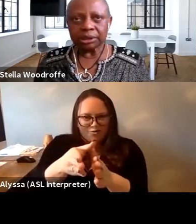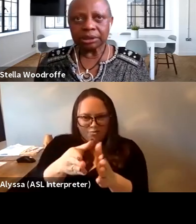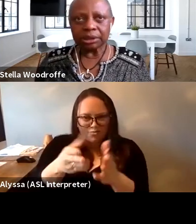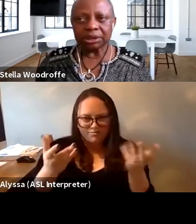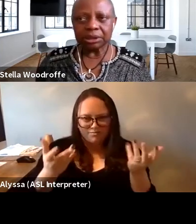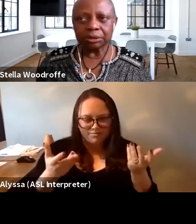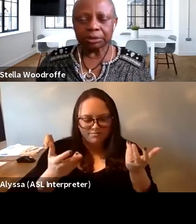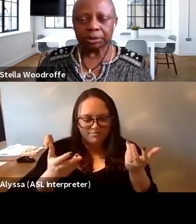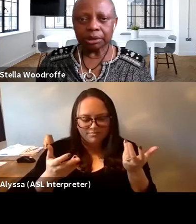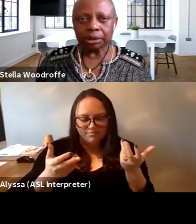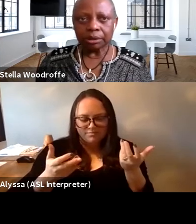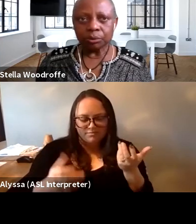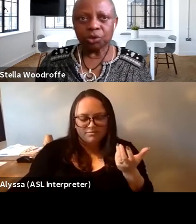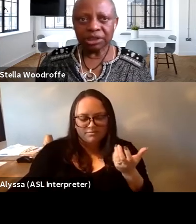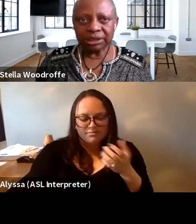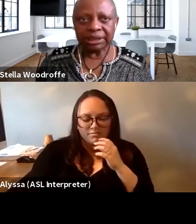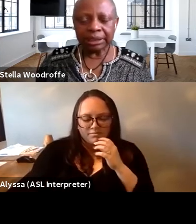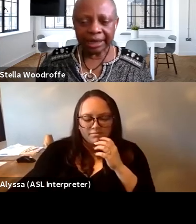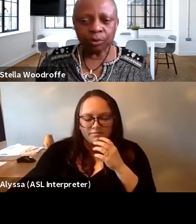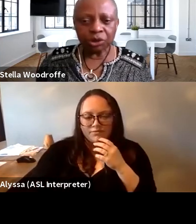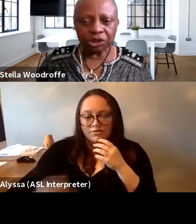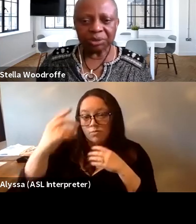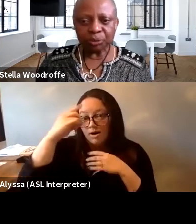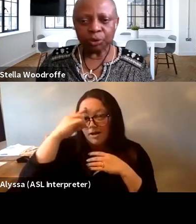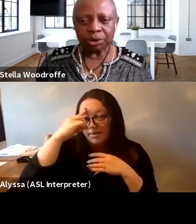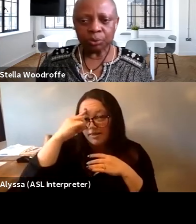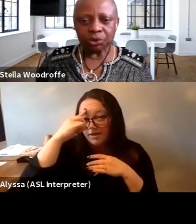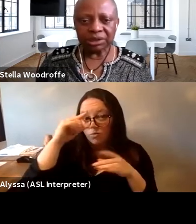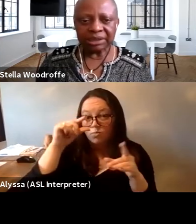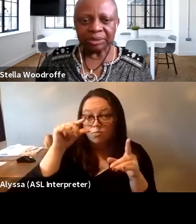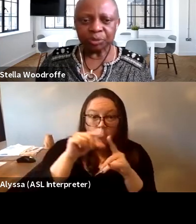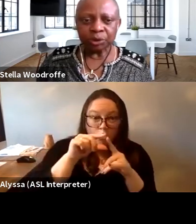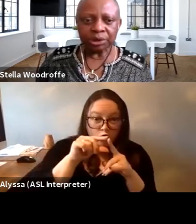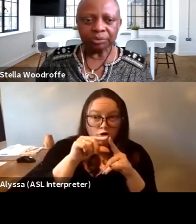it's words or language is important words are important.